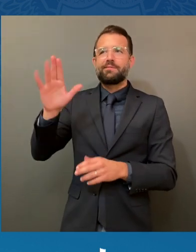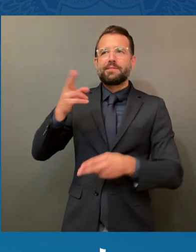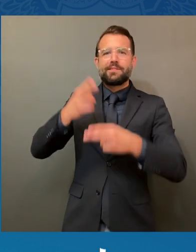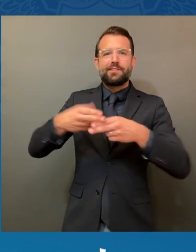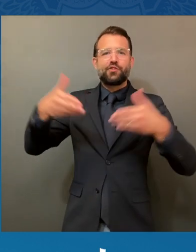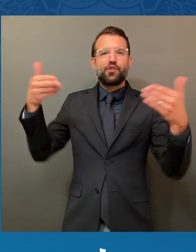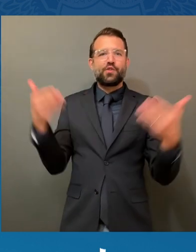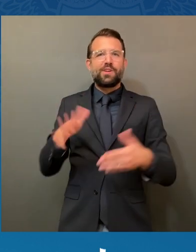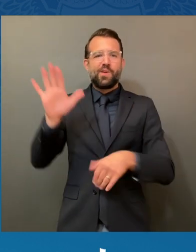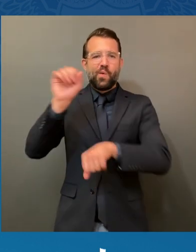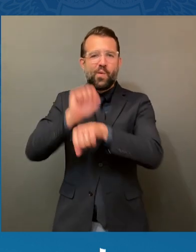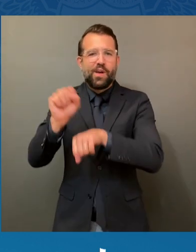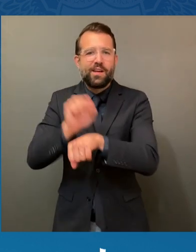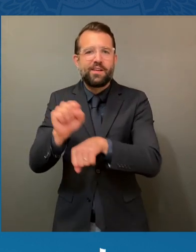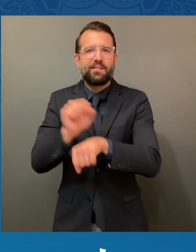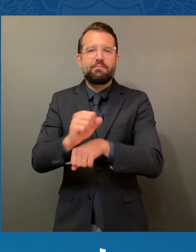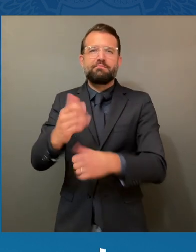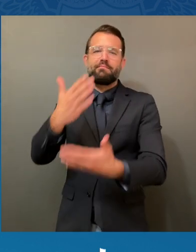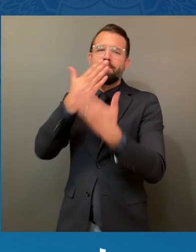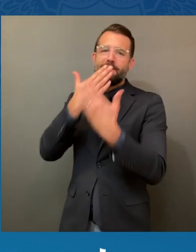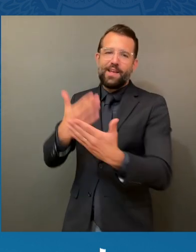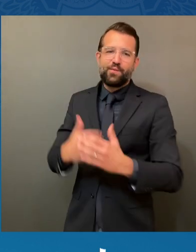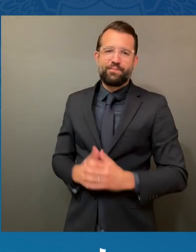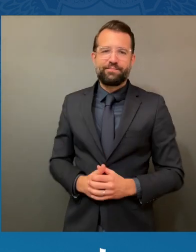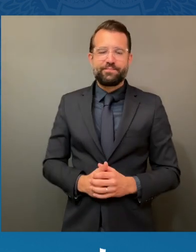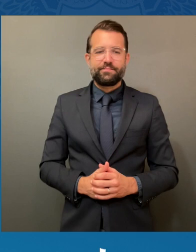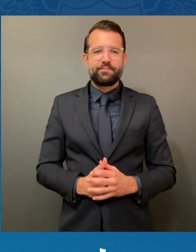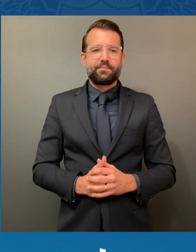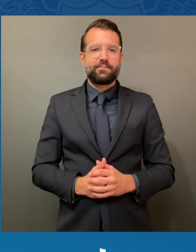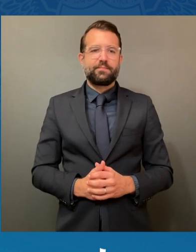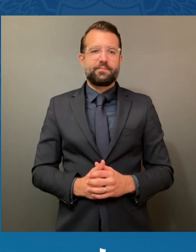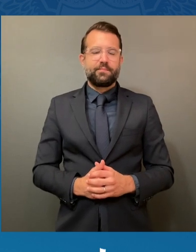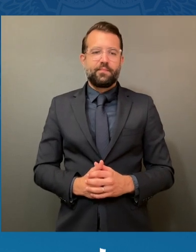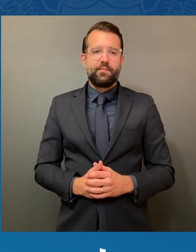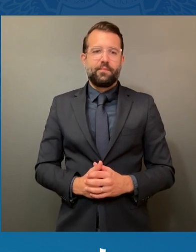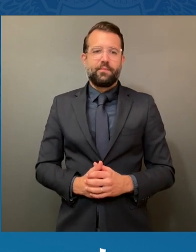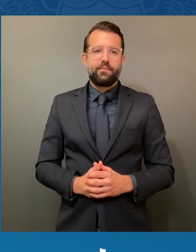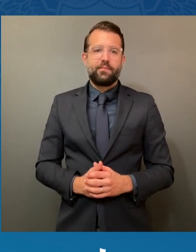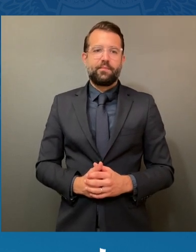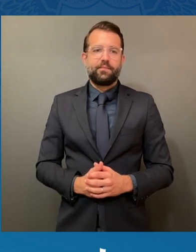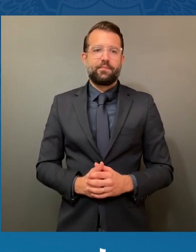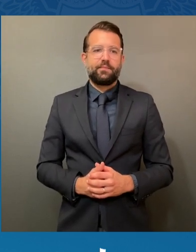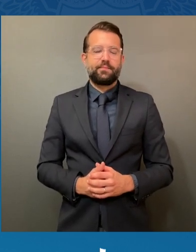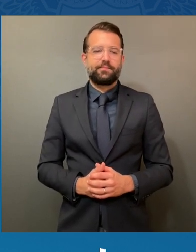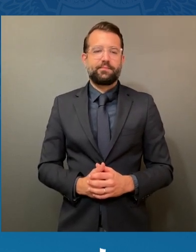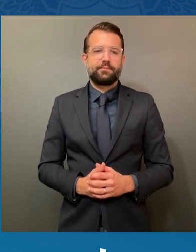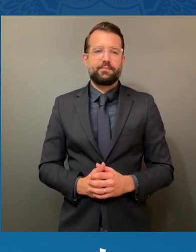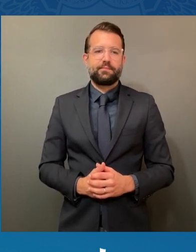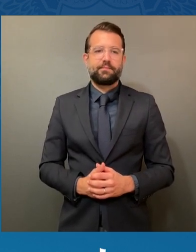Thank you.